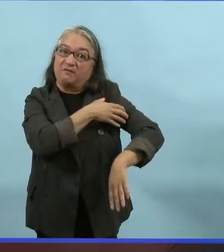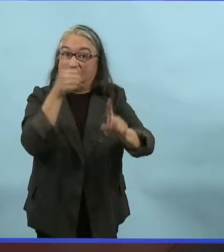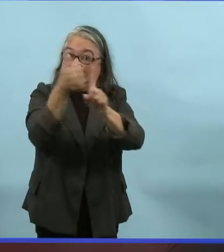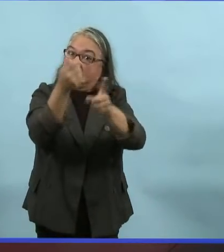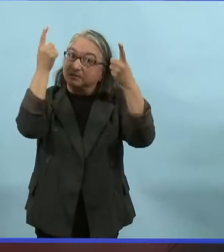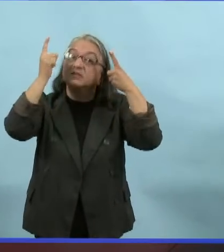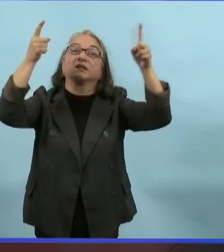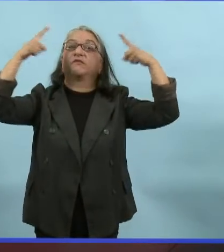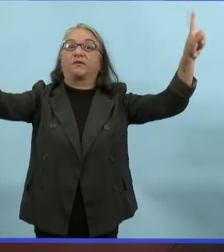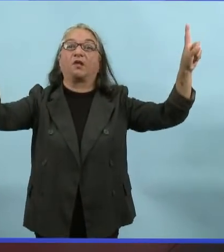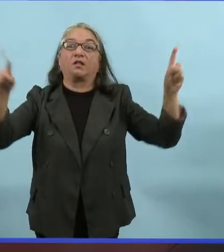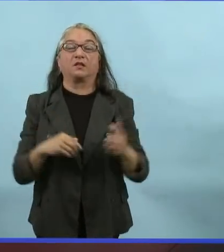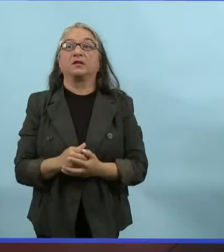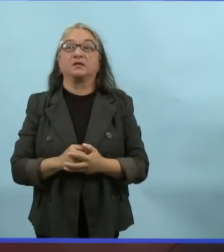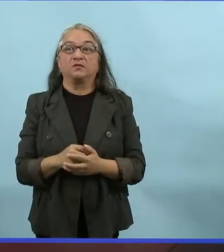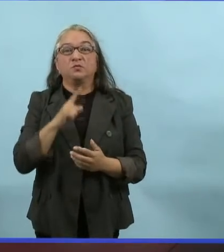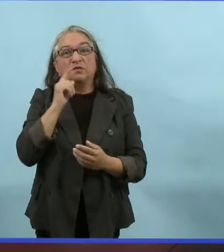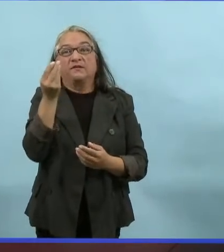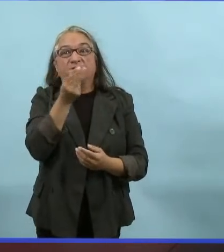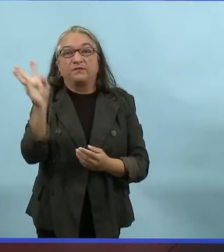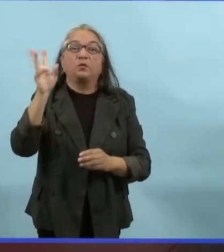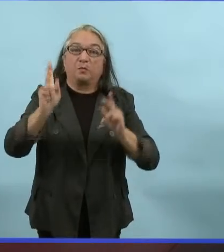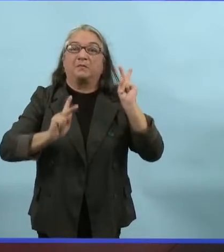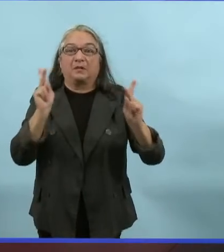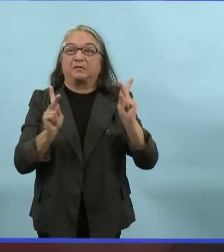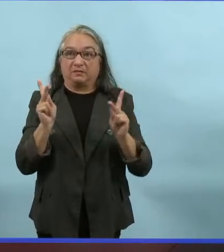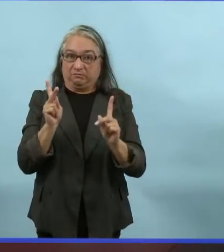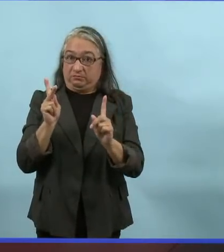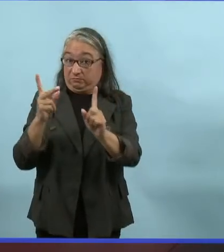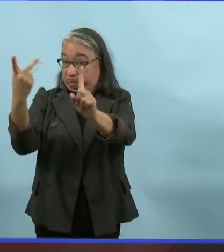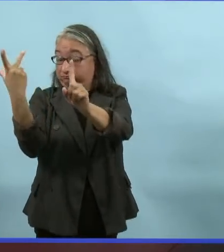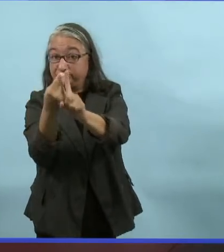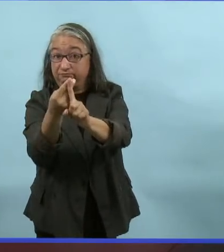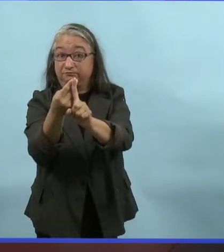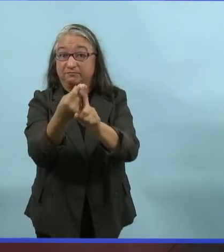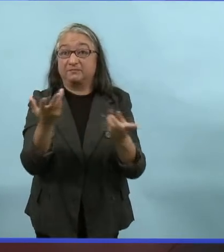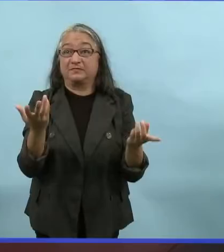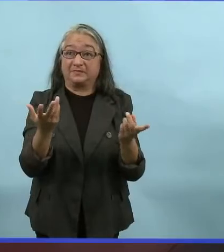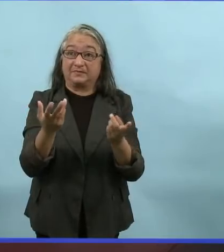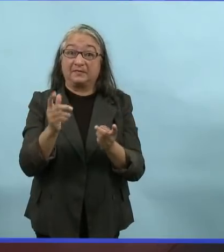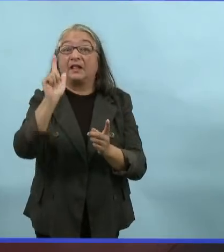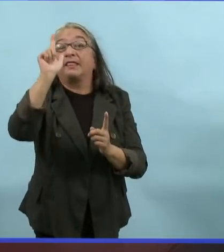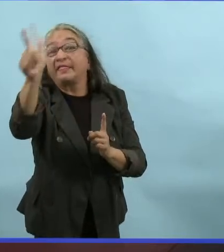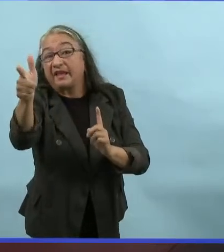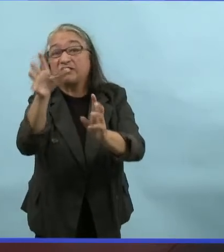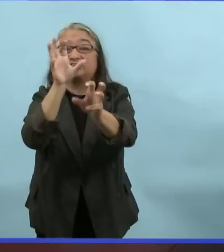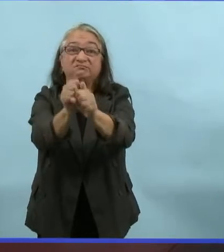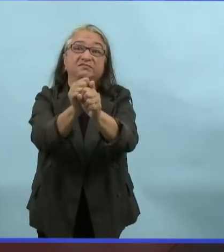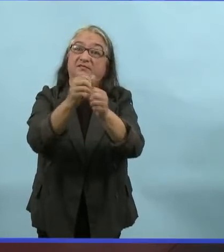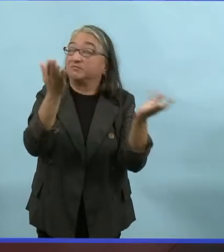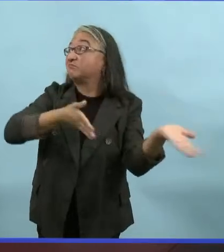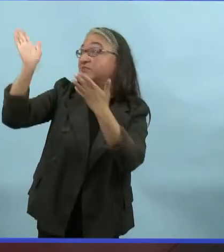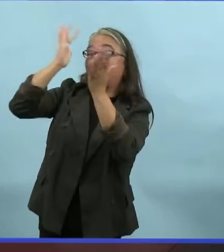after a single dose but especially after two doses we see the power of that vaccine in preventing